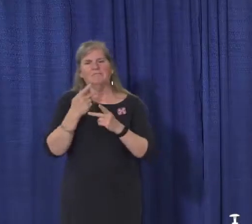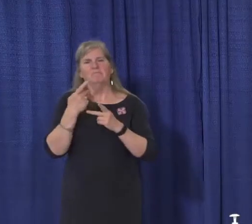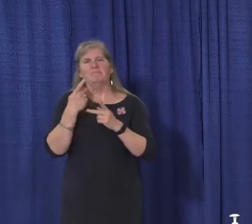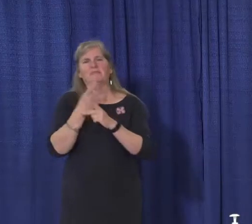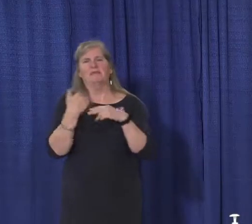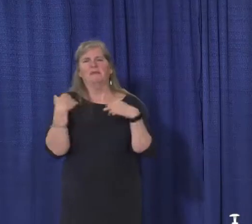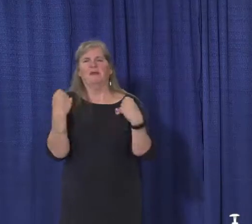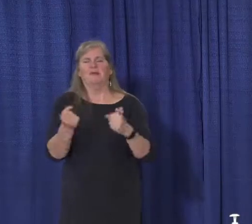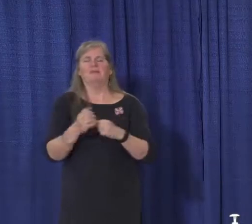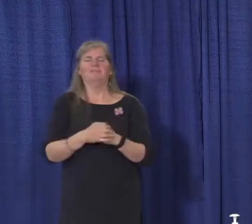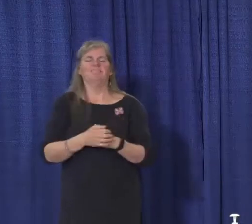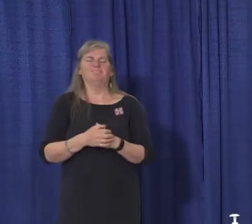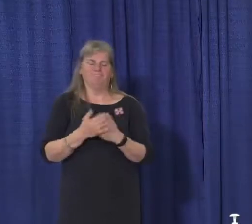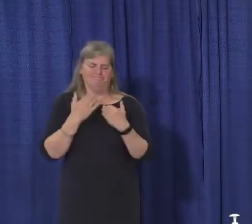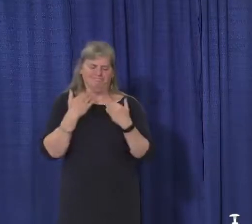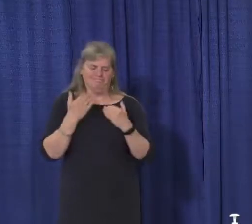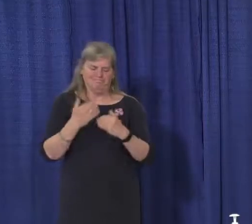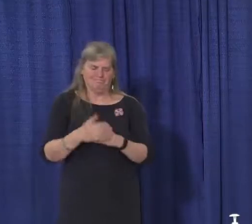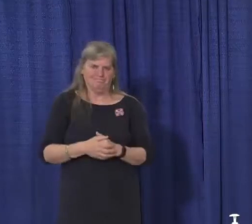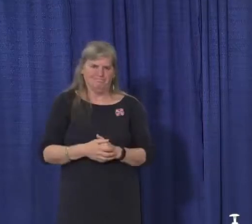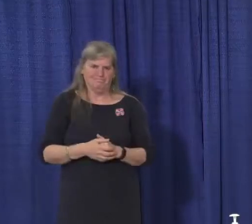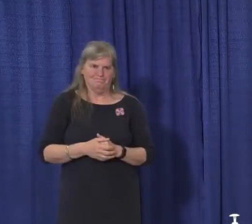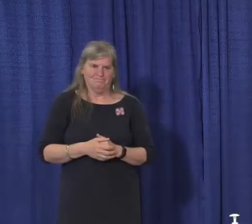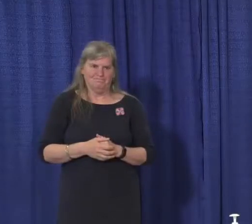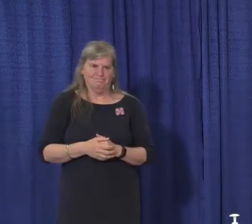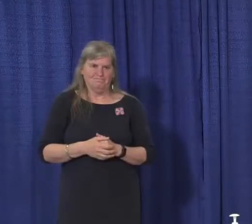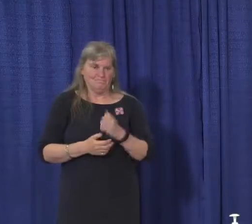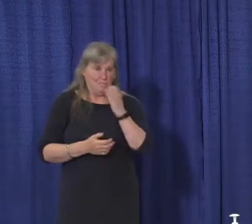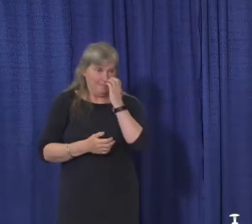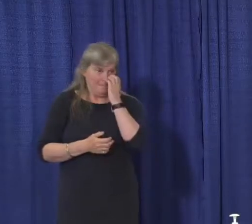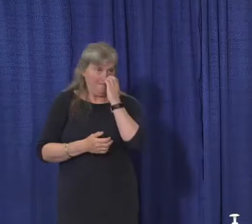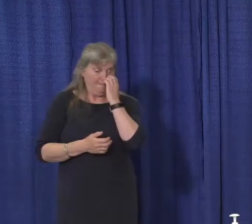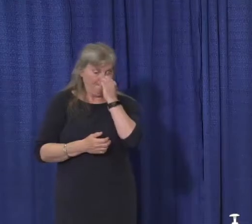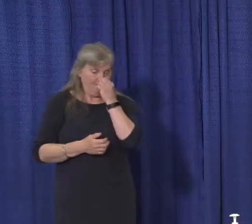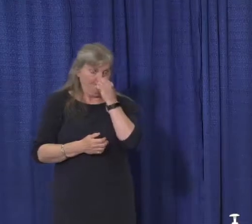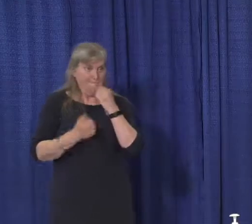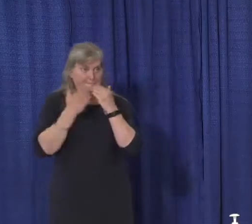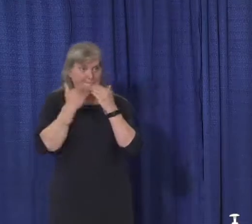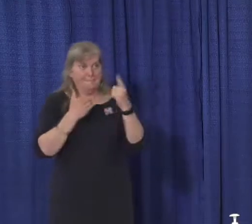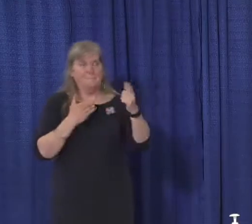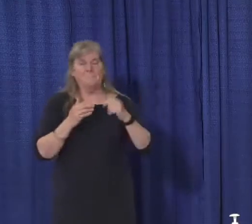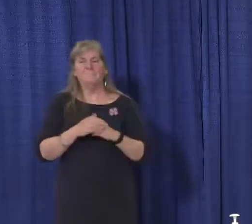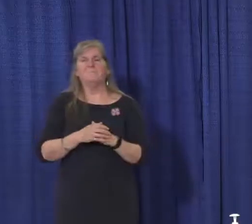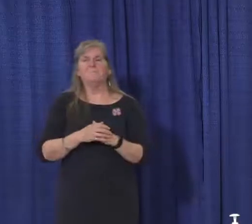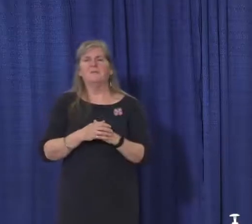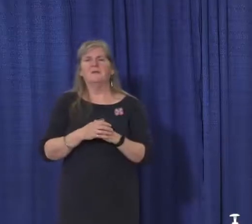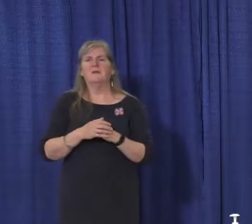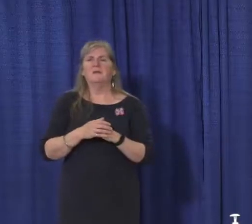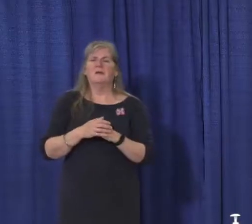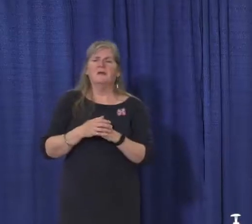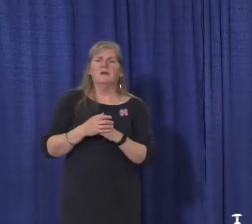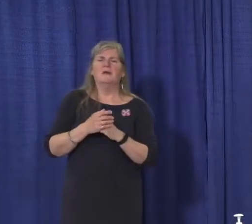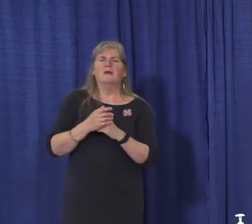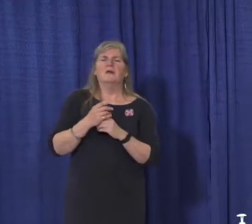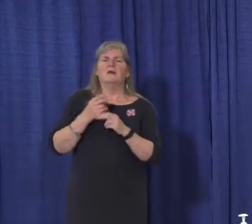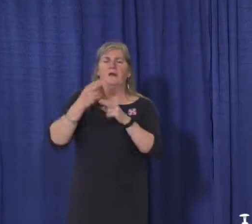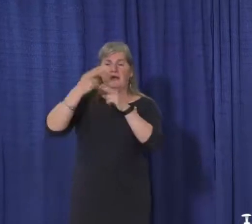well. Pat: We will now move to the phone lines and begin with